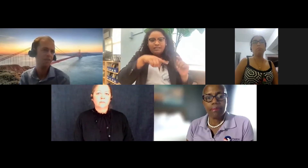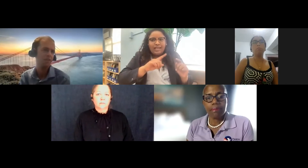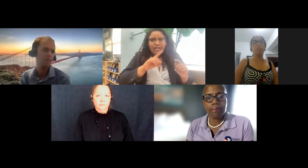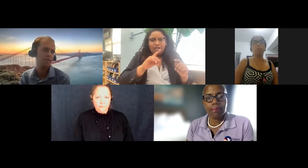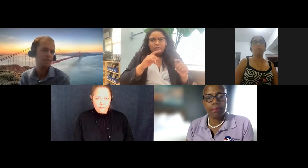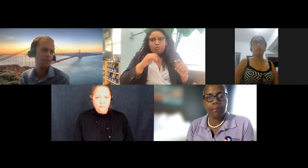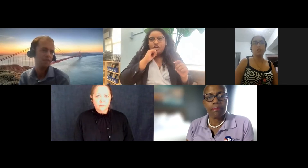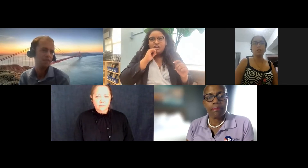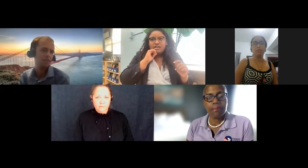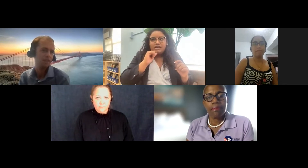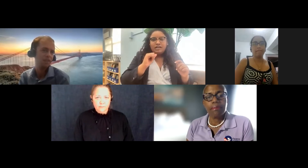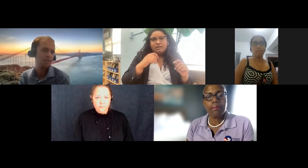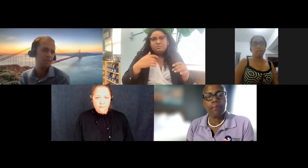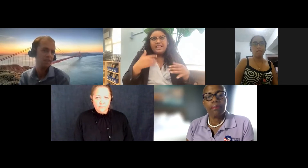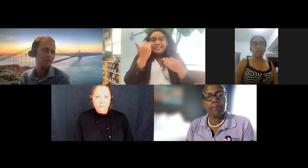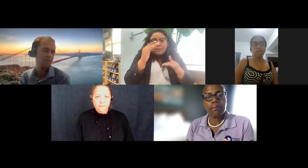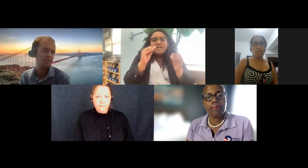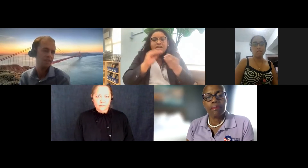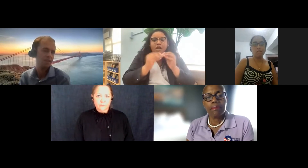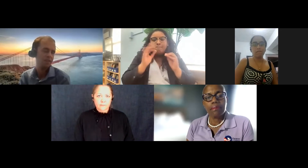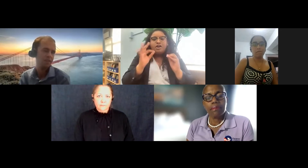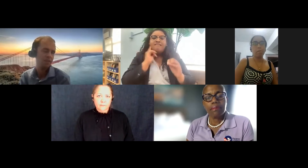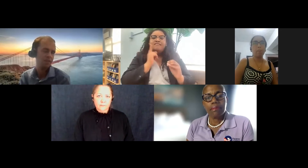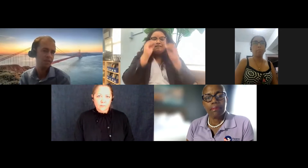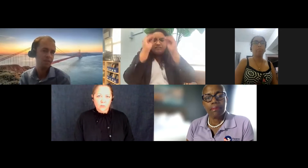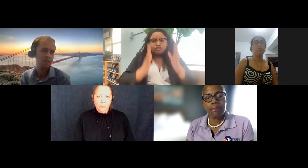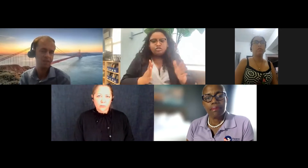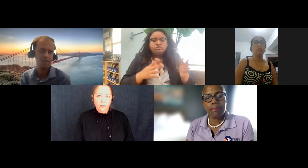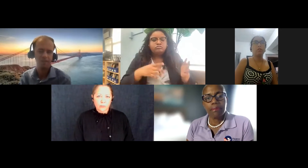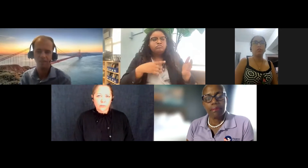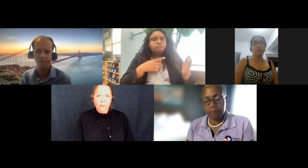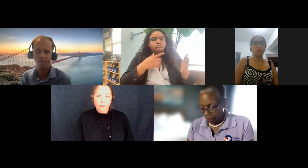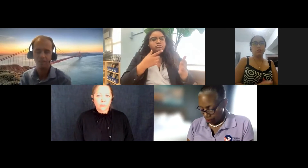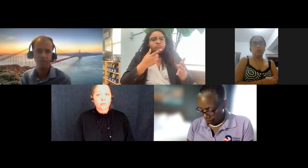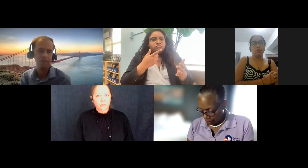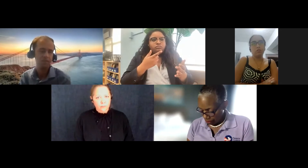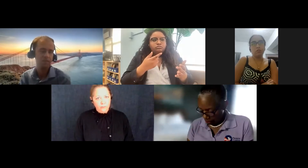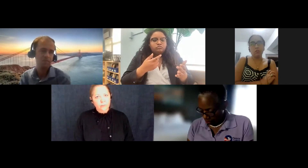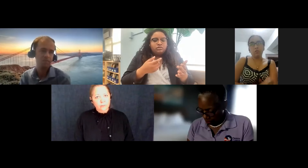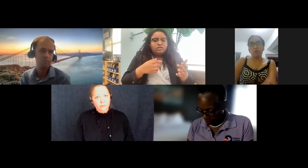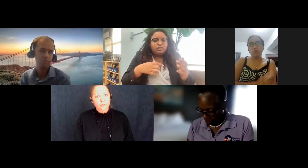in the Dominican Republic. There is a limited number of Deaf teachers